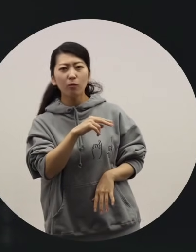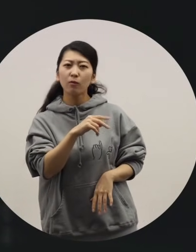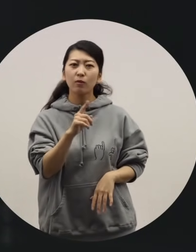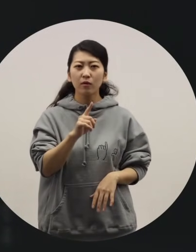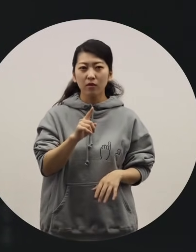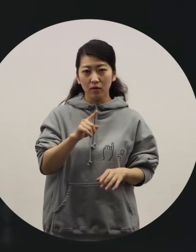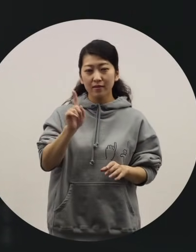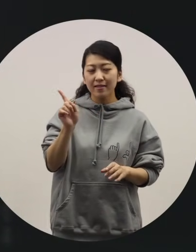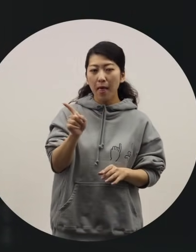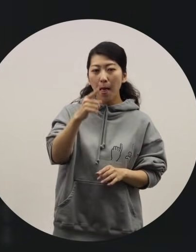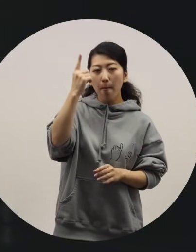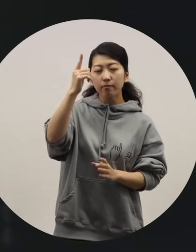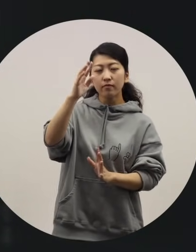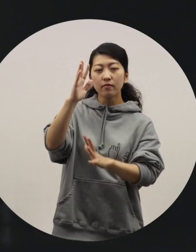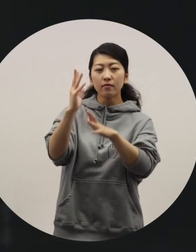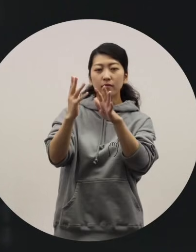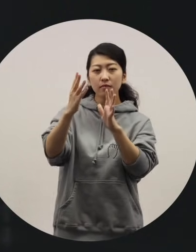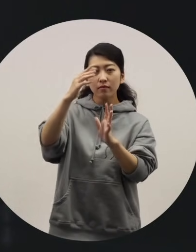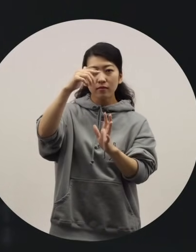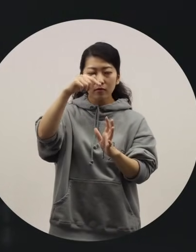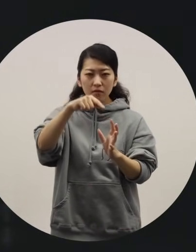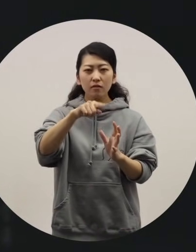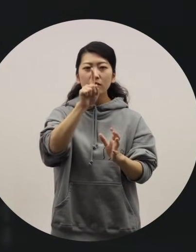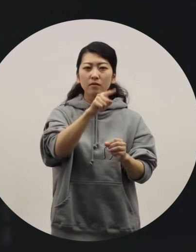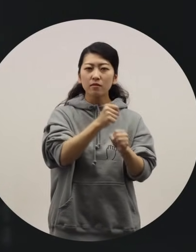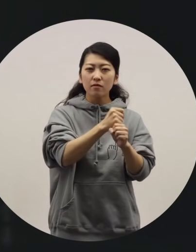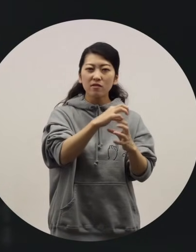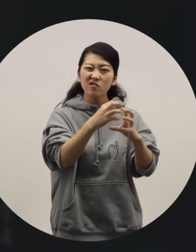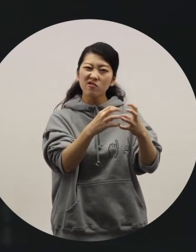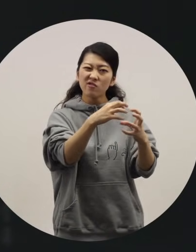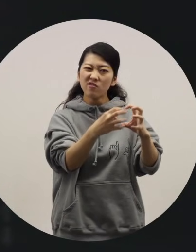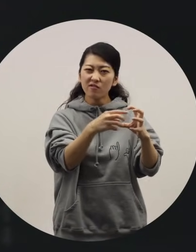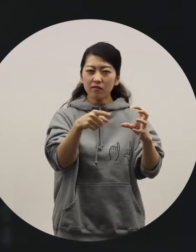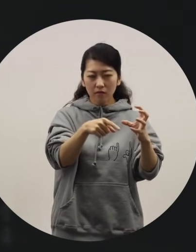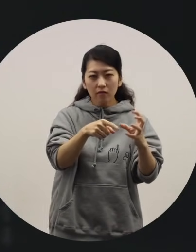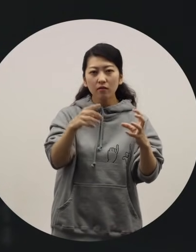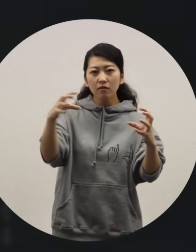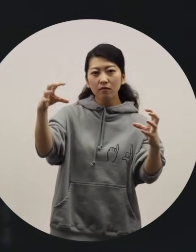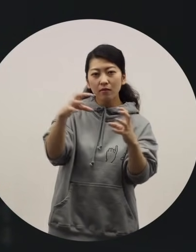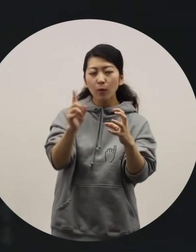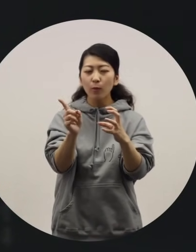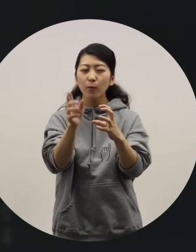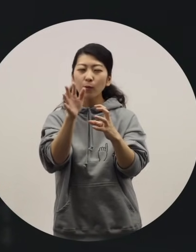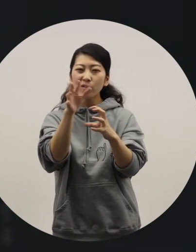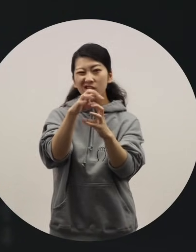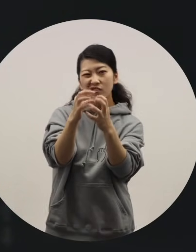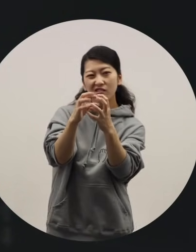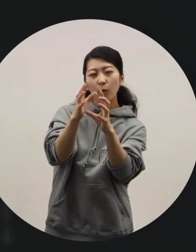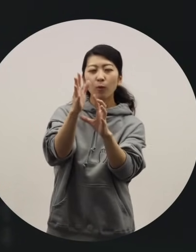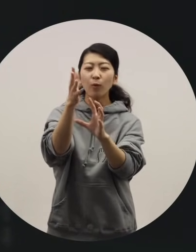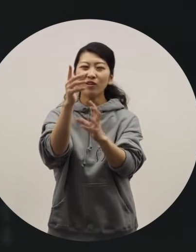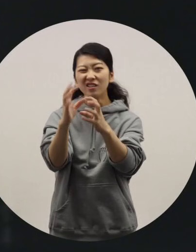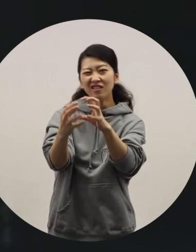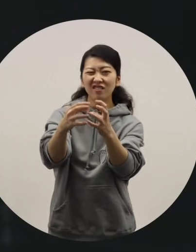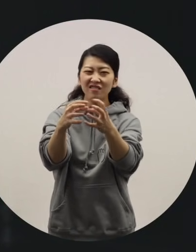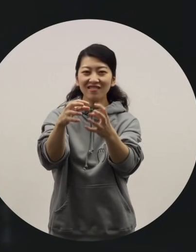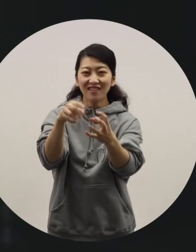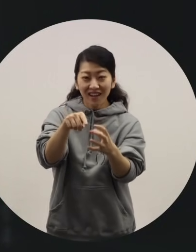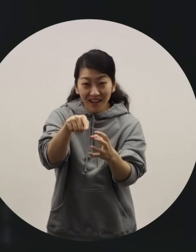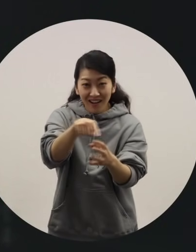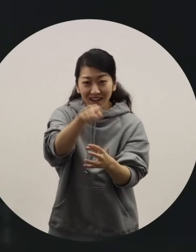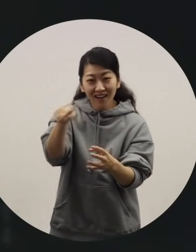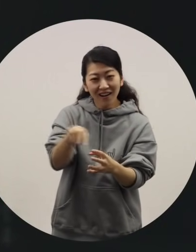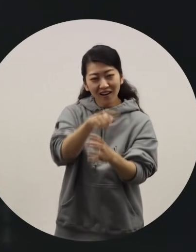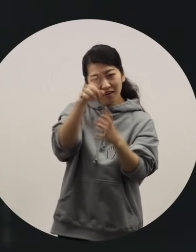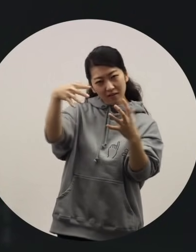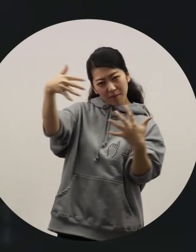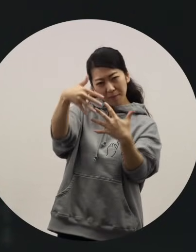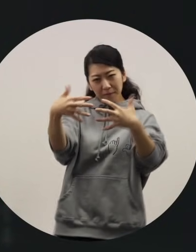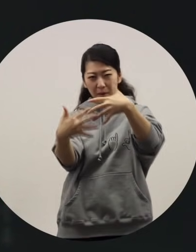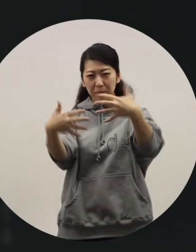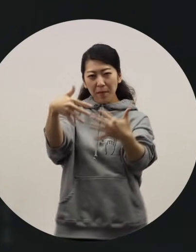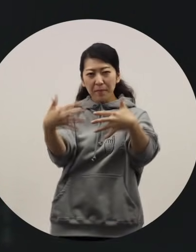there is beauty created by harmony between natural